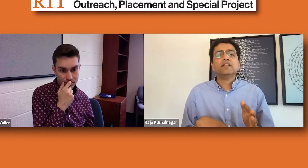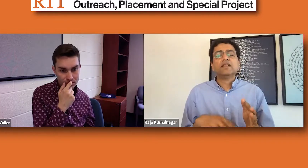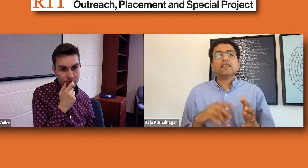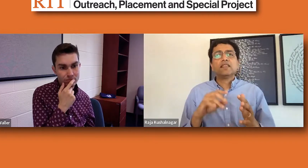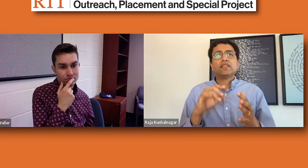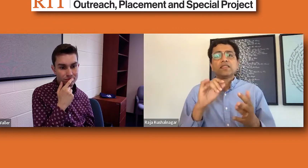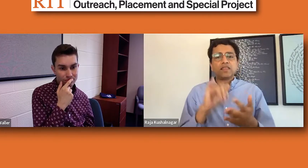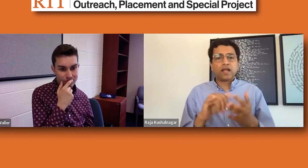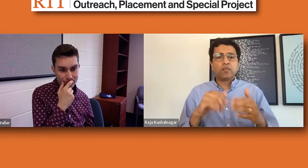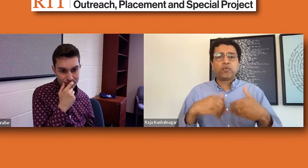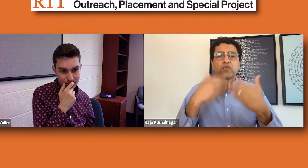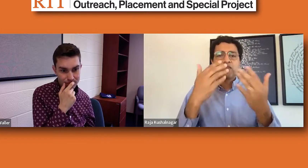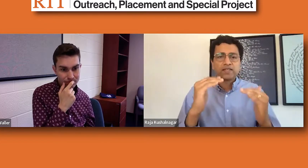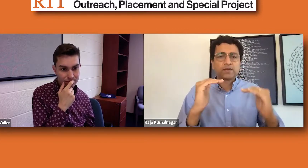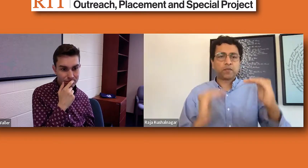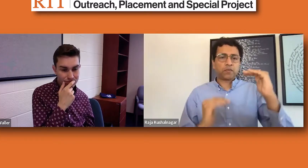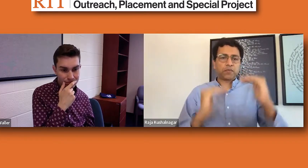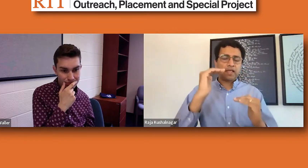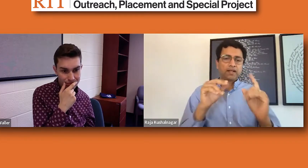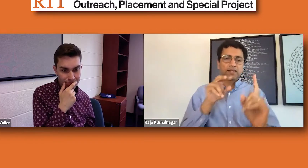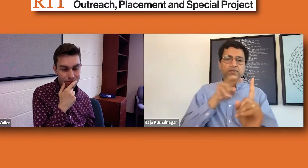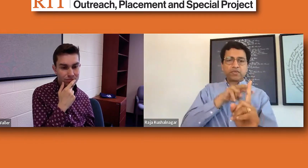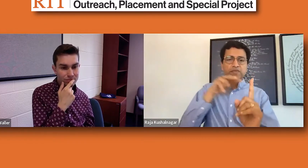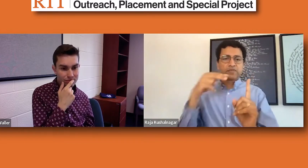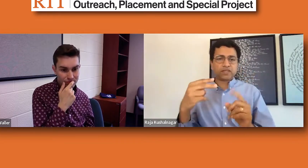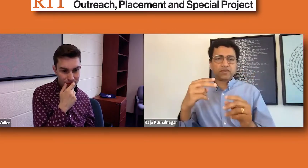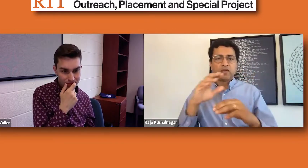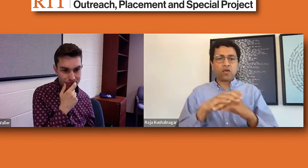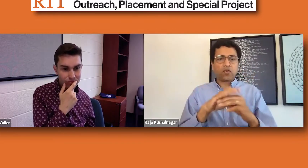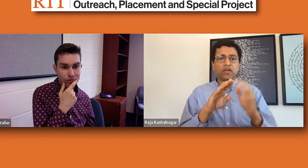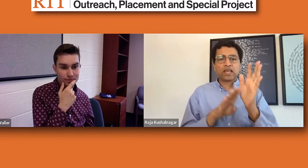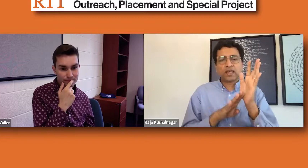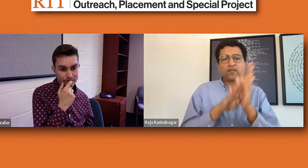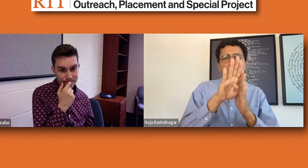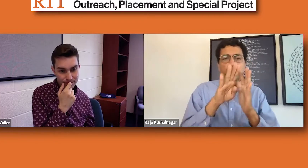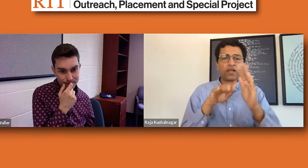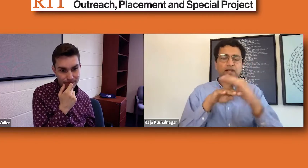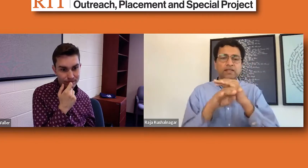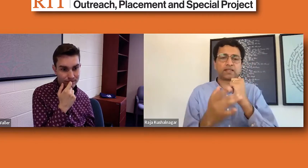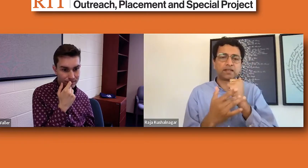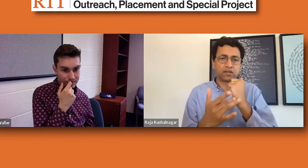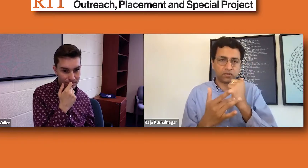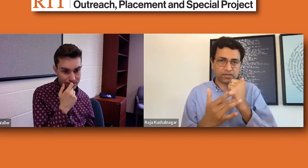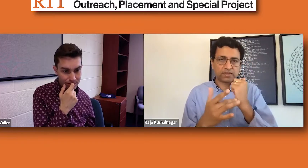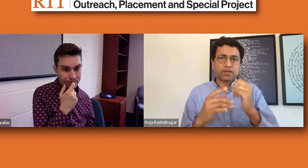for both the participants and the mentors because we wanted to have a good balance of all perspectives.